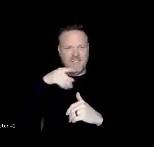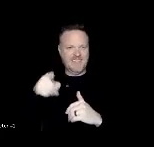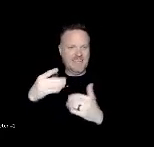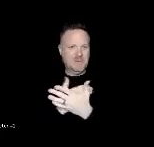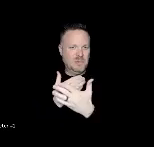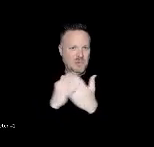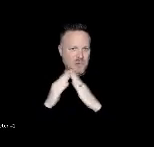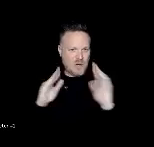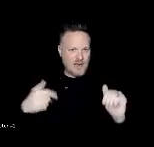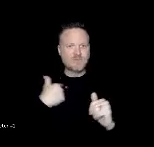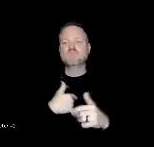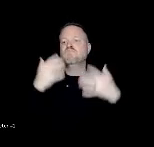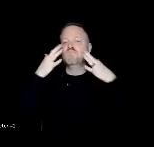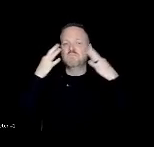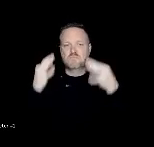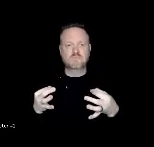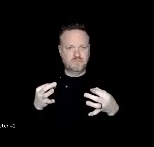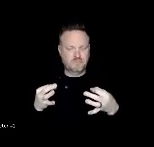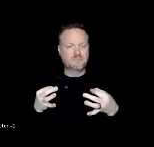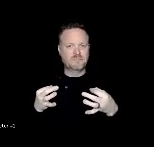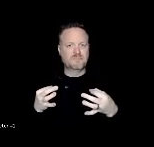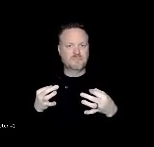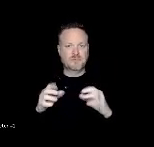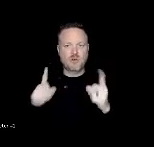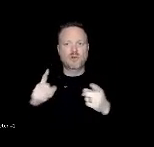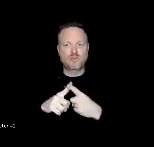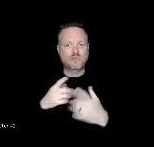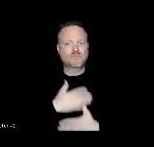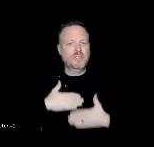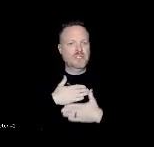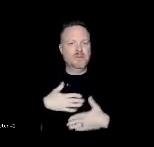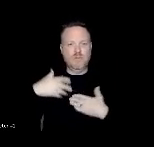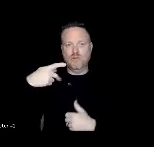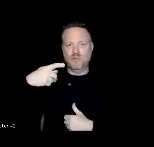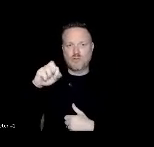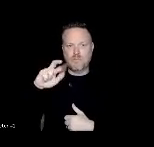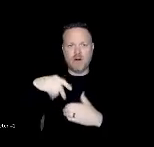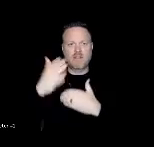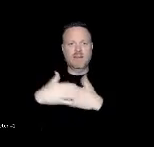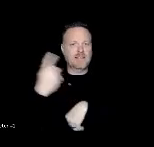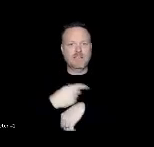decided to go to an amusement park the next day. We were going there just to go swimming.